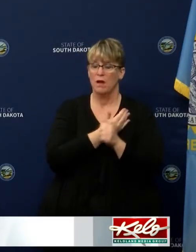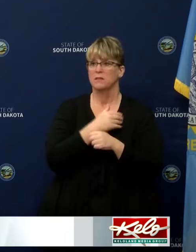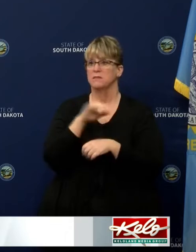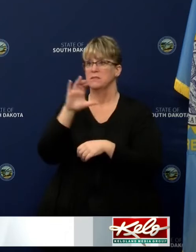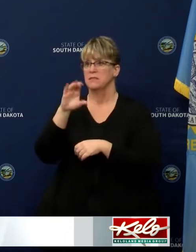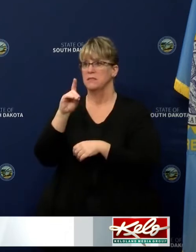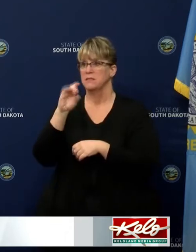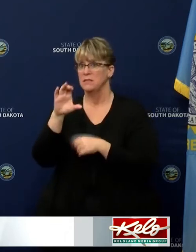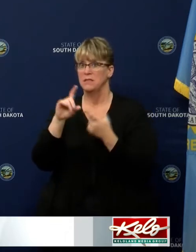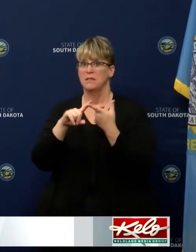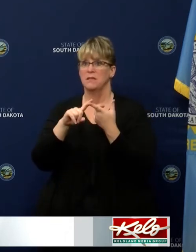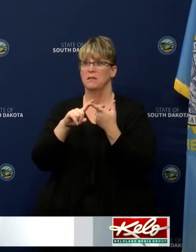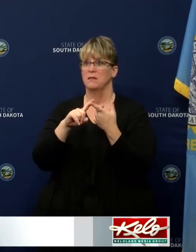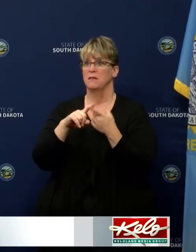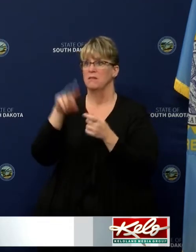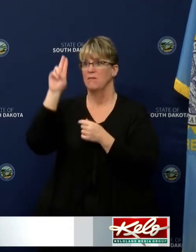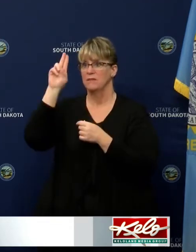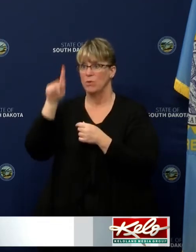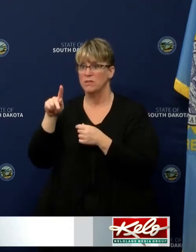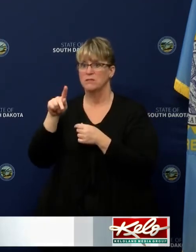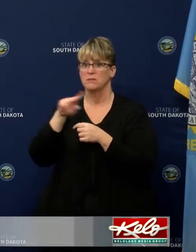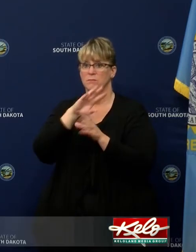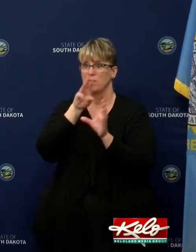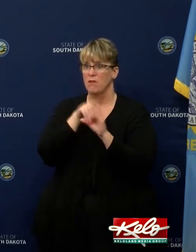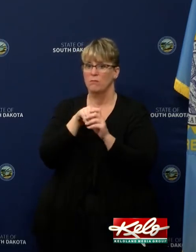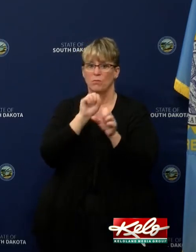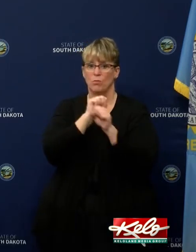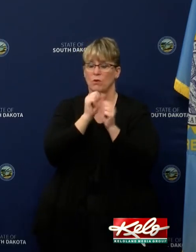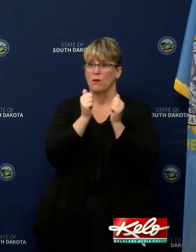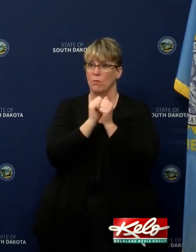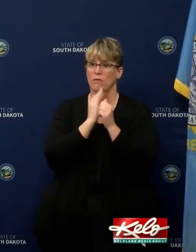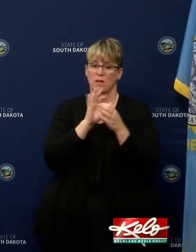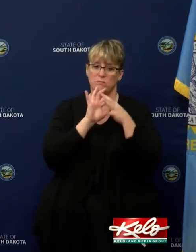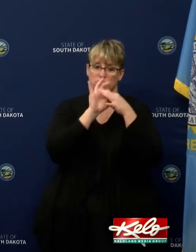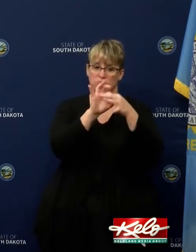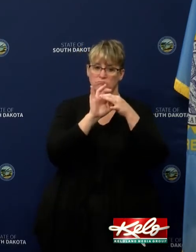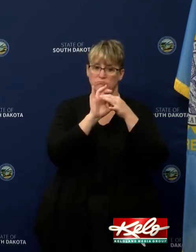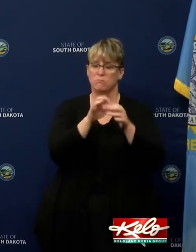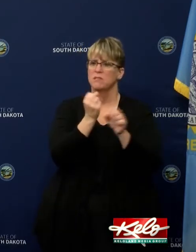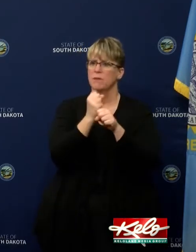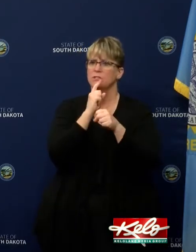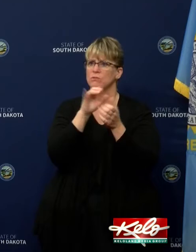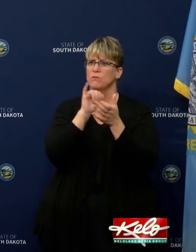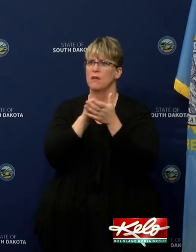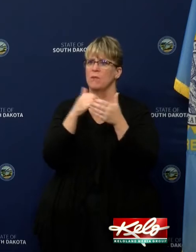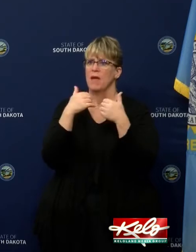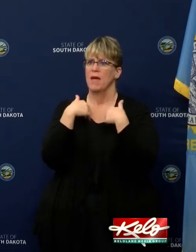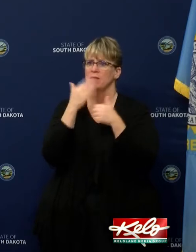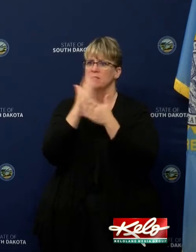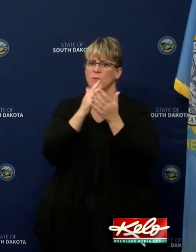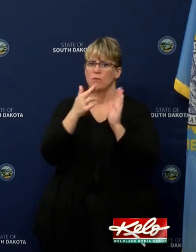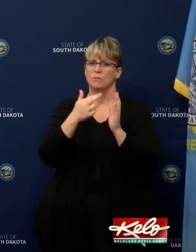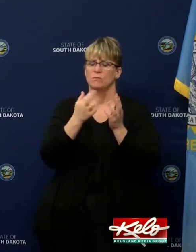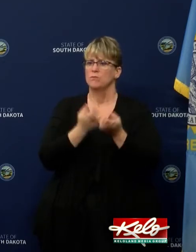US, WITH THE CDC, WITH THE DEPARTMENT OF AG, AND EVEN THE VICE-PRESIDENT HAS BEEN INVOLVED TO MAKE SURE THAT WE'RE ABLE TO